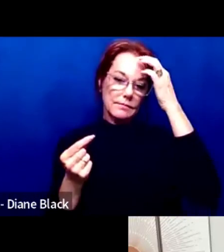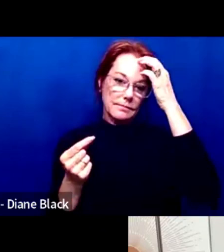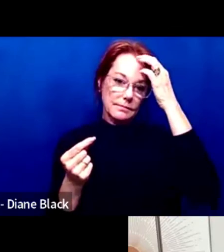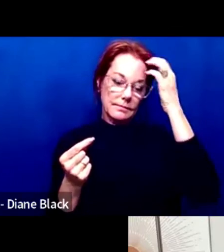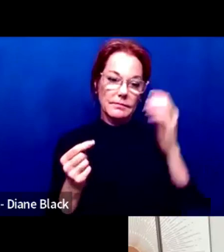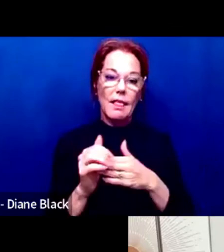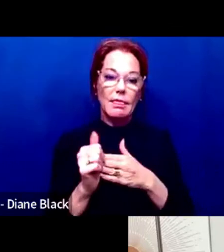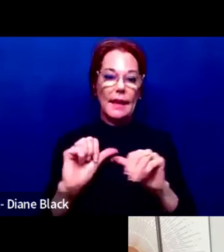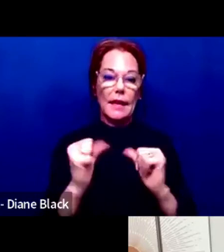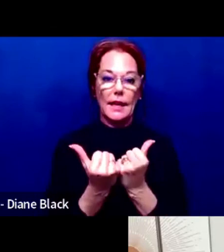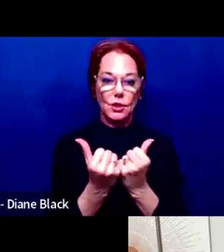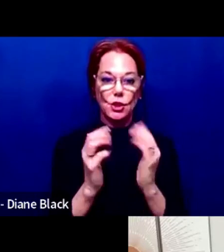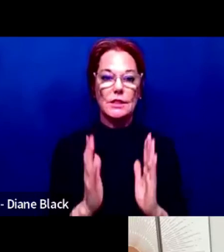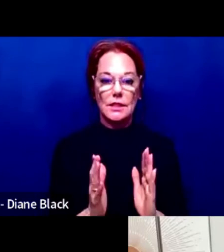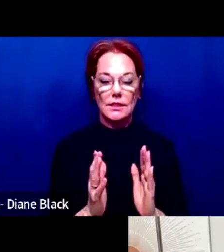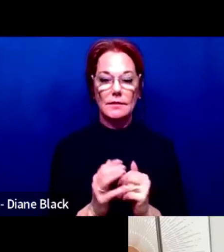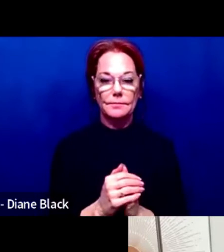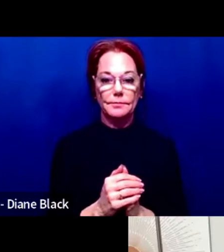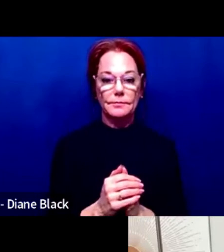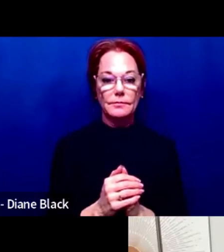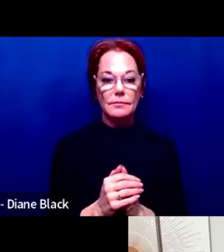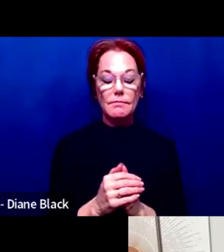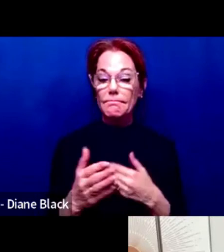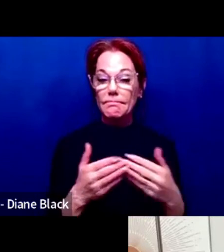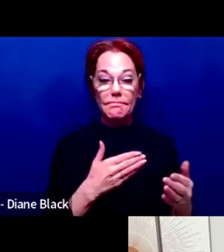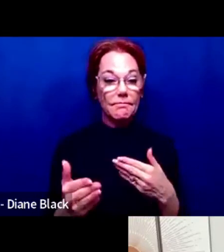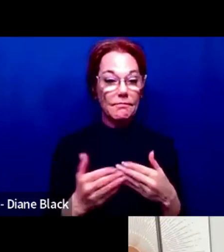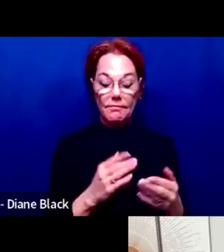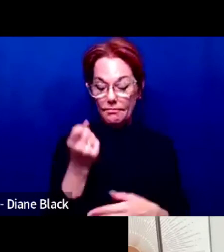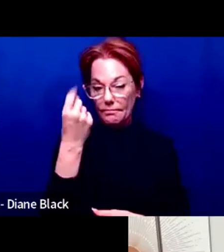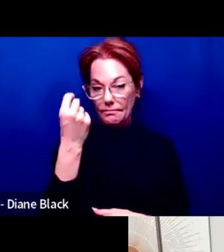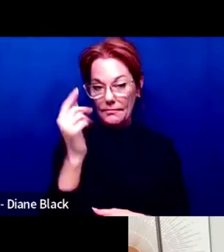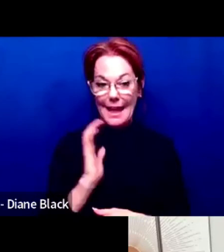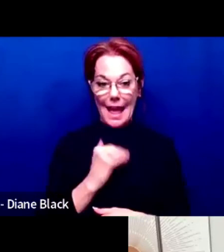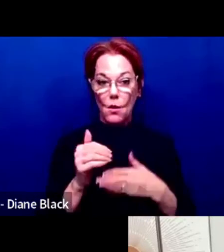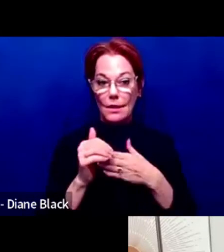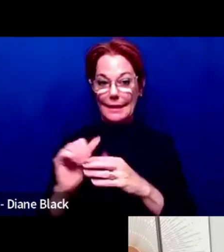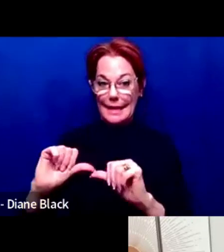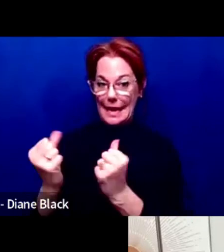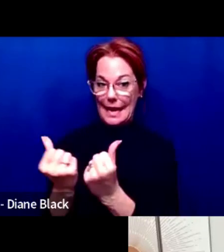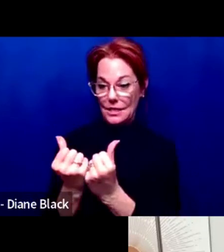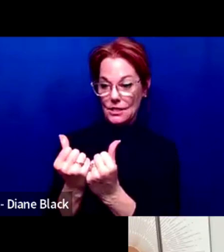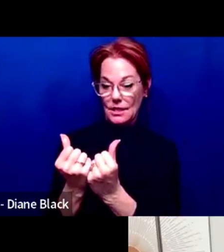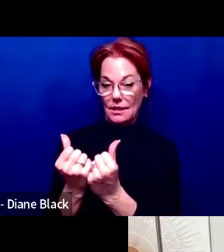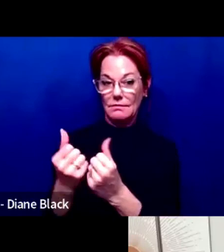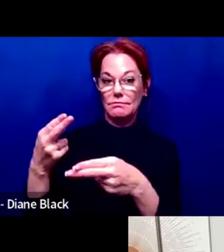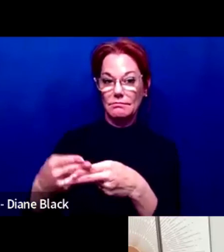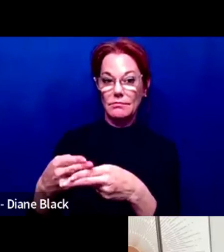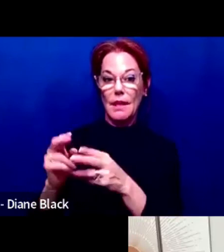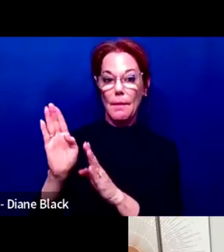subject matter experts, because even though our our lead agency is behavioral health, you know, you know how these things work.